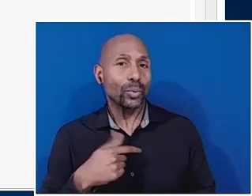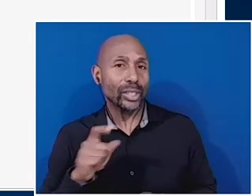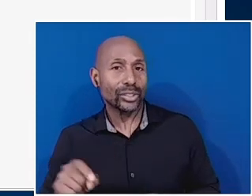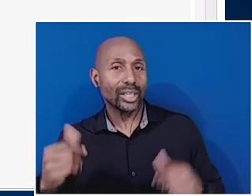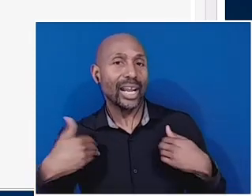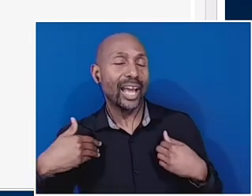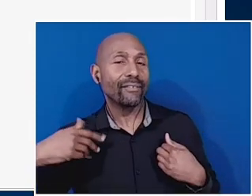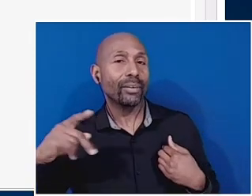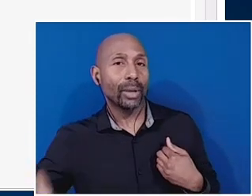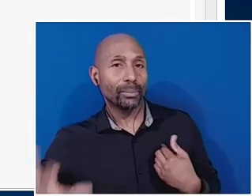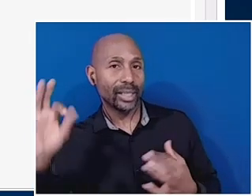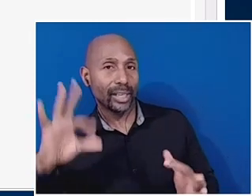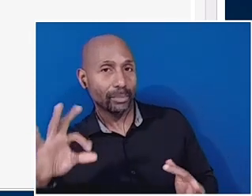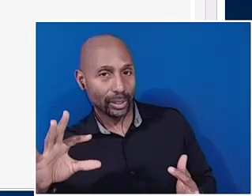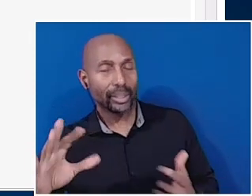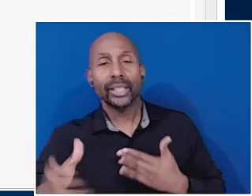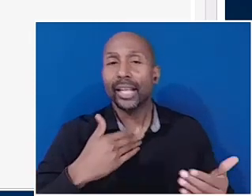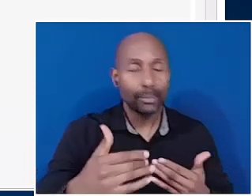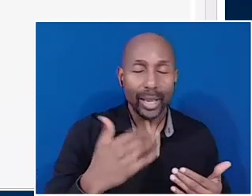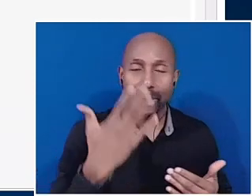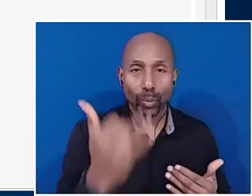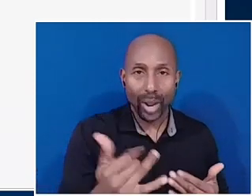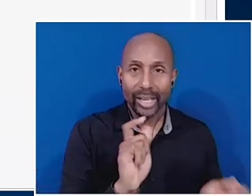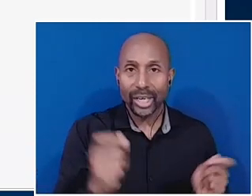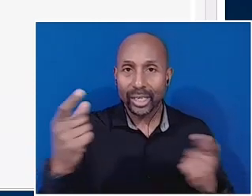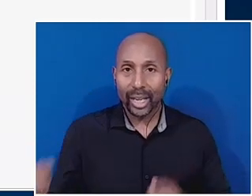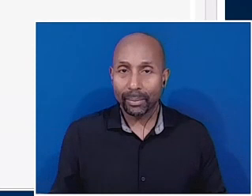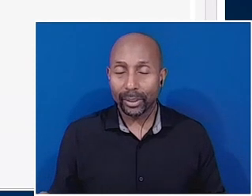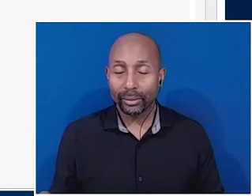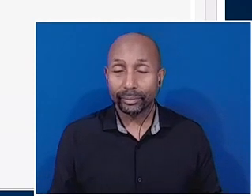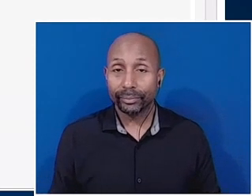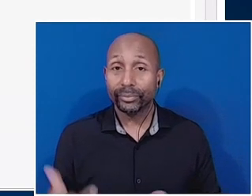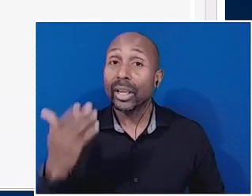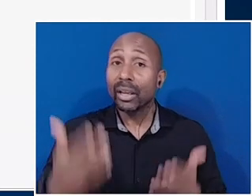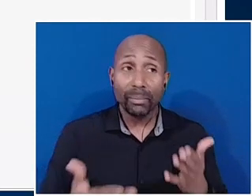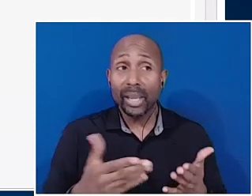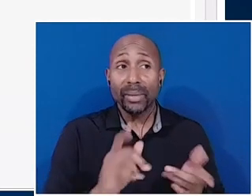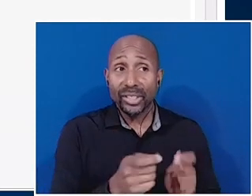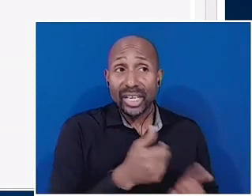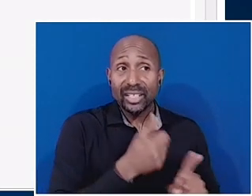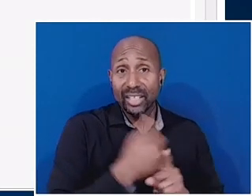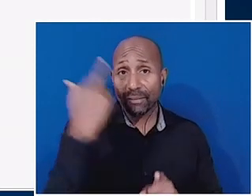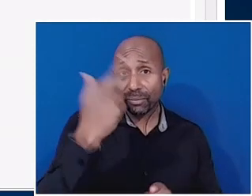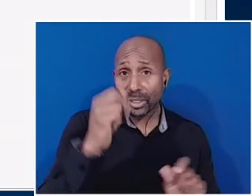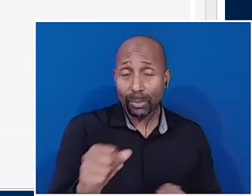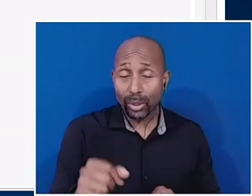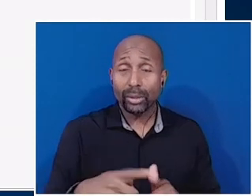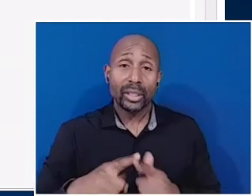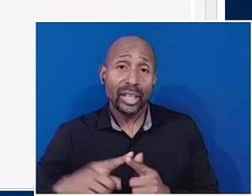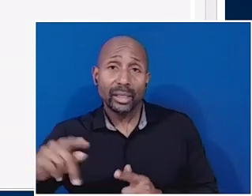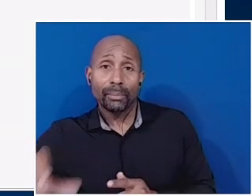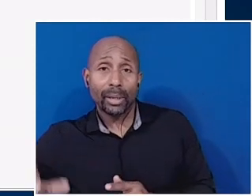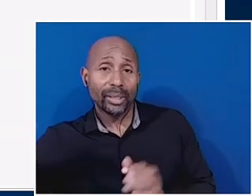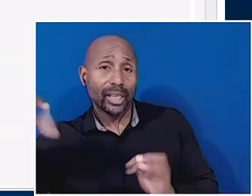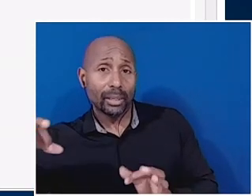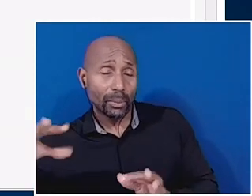the change. It may be a reasonable change, in which case, you know, public input will presumably comport with that